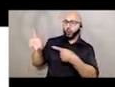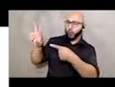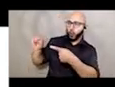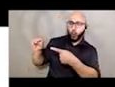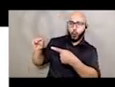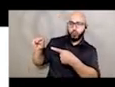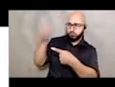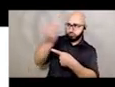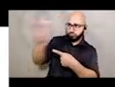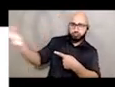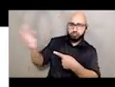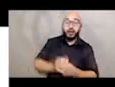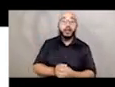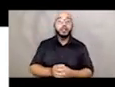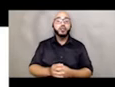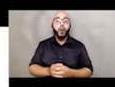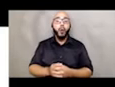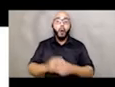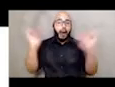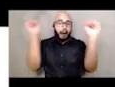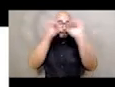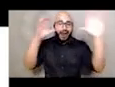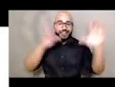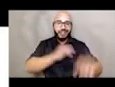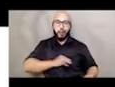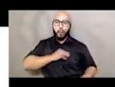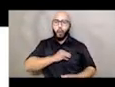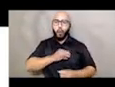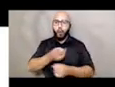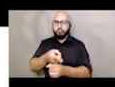Imagine a moral compass. At the top, you have your yeses.